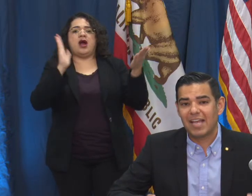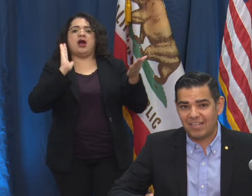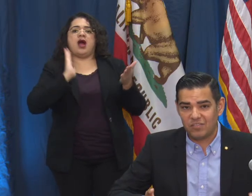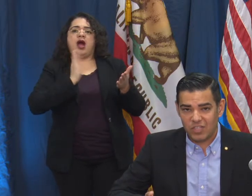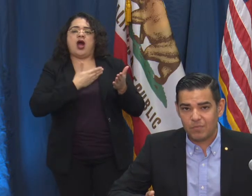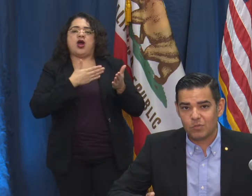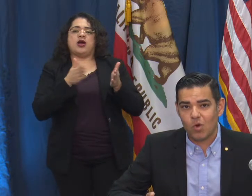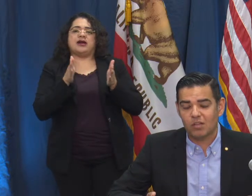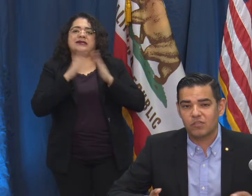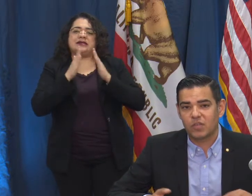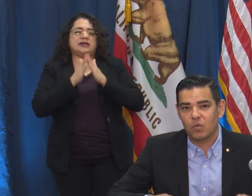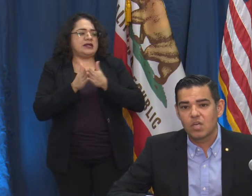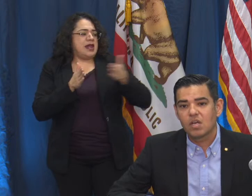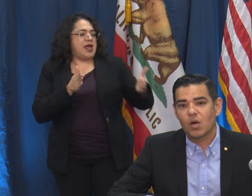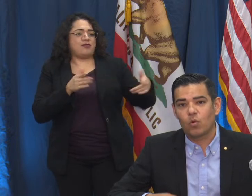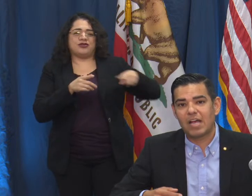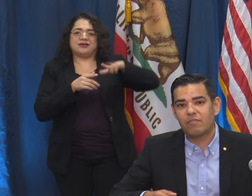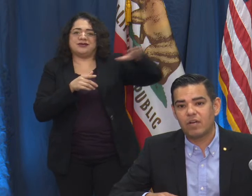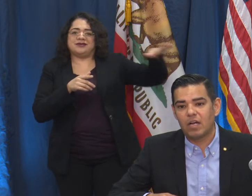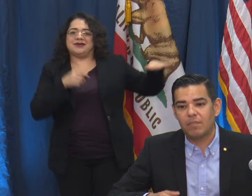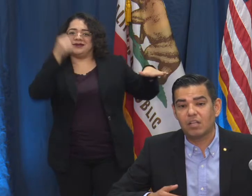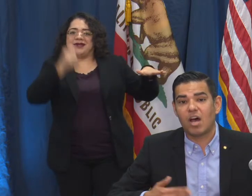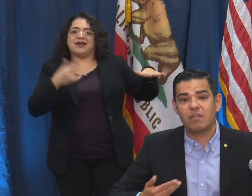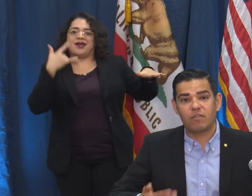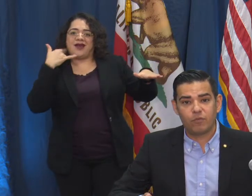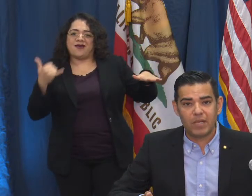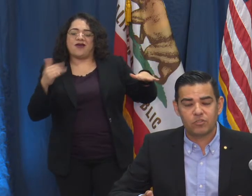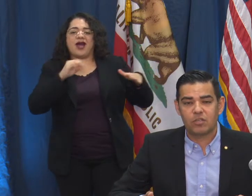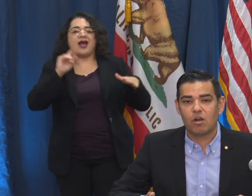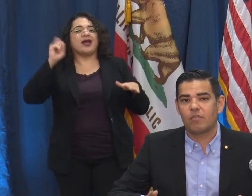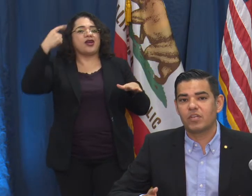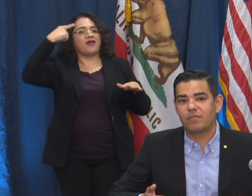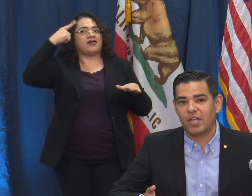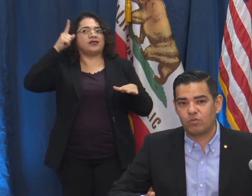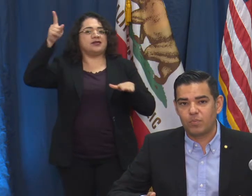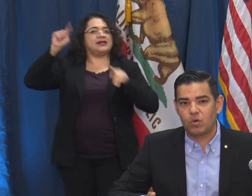team as well. So we'll have a lot of information on the Advisory Board